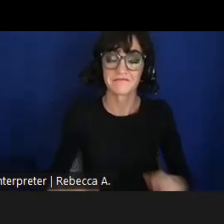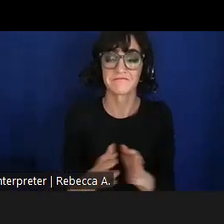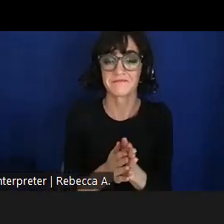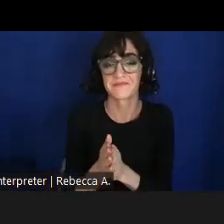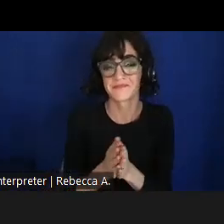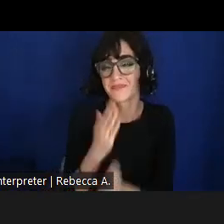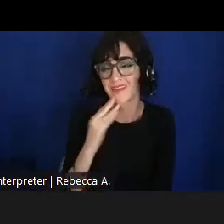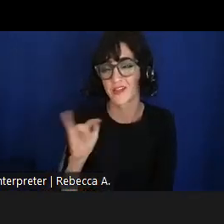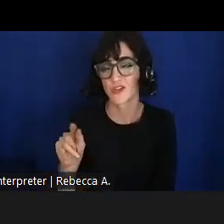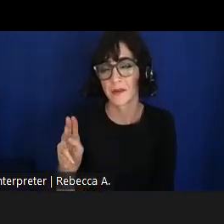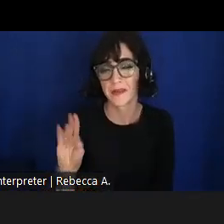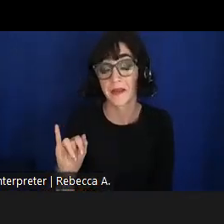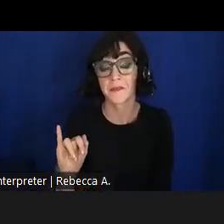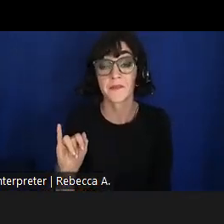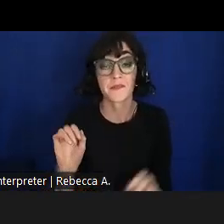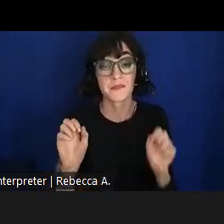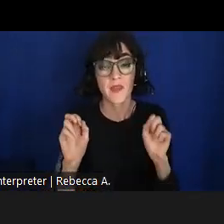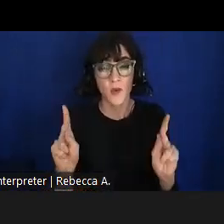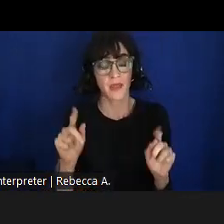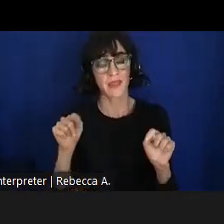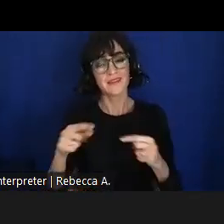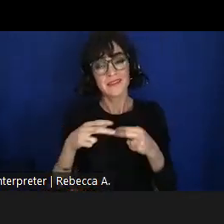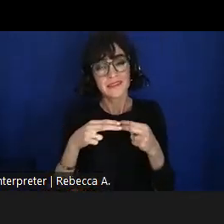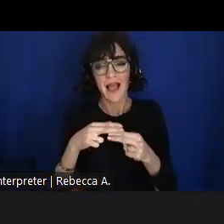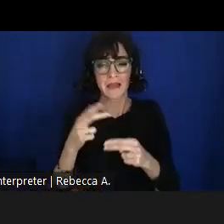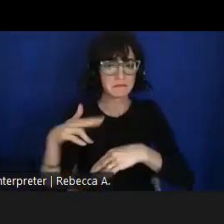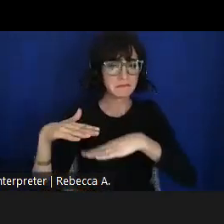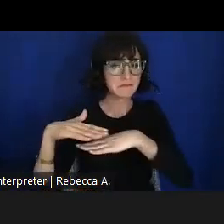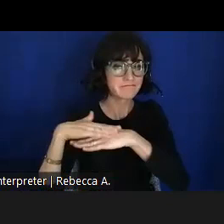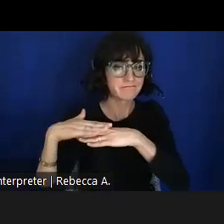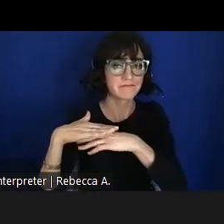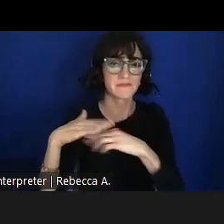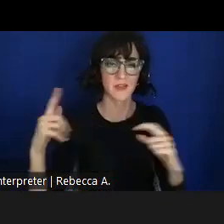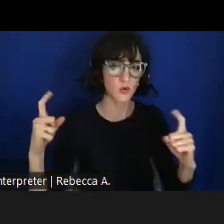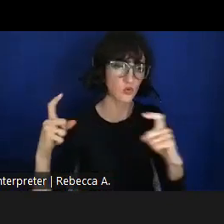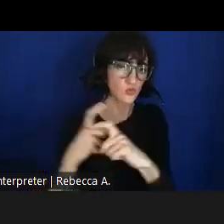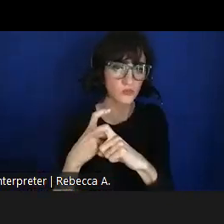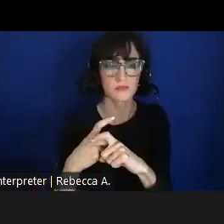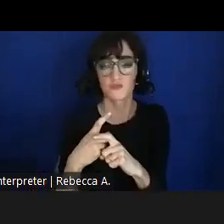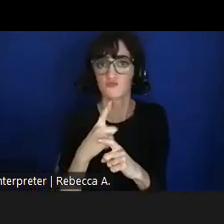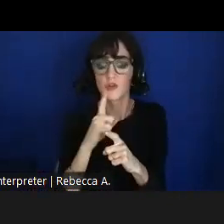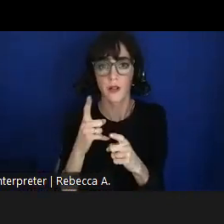we see just the complexity of the controlled tactics of substance use coercion how all